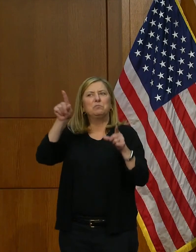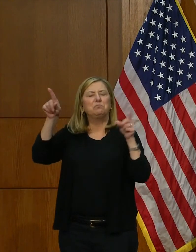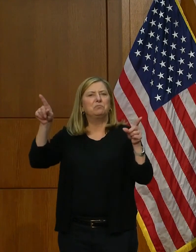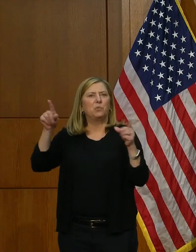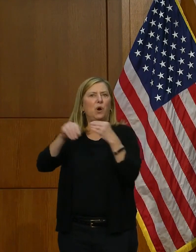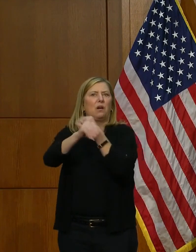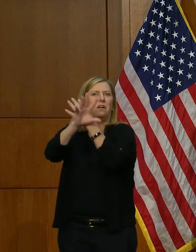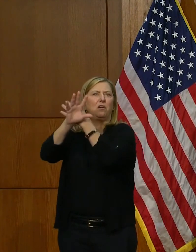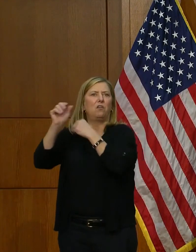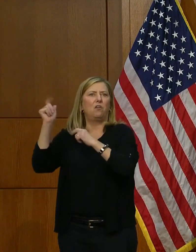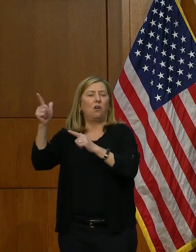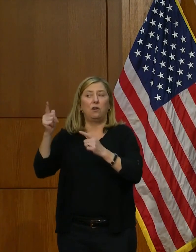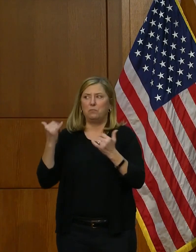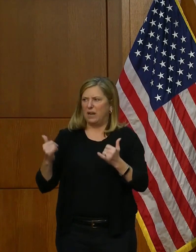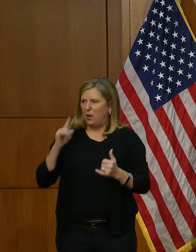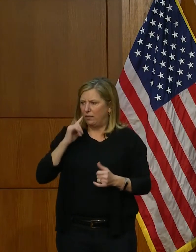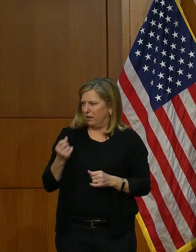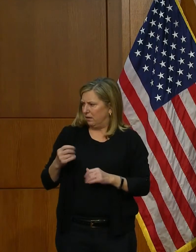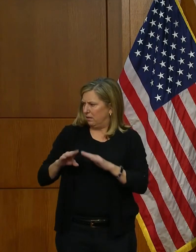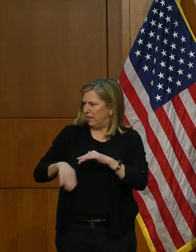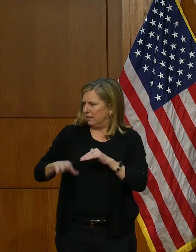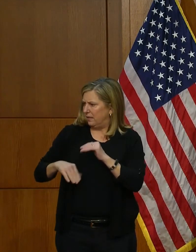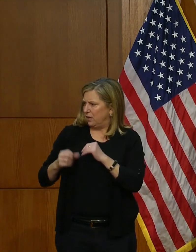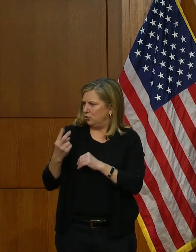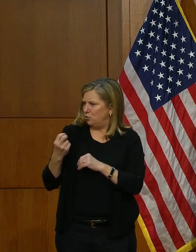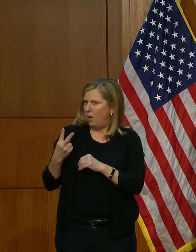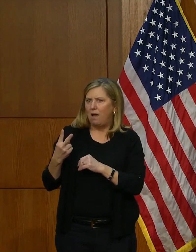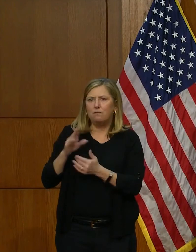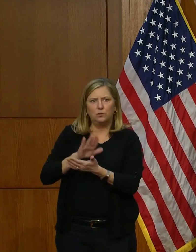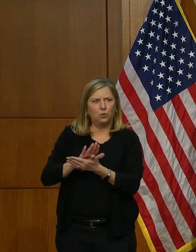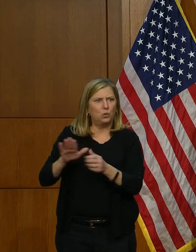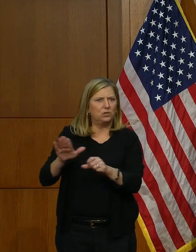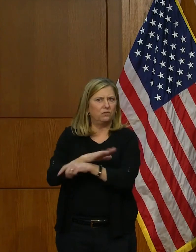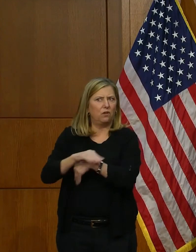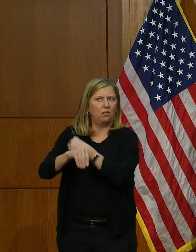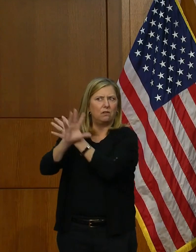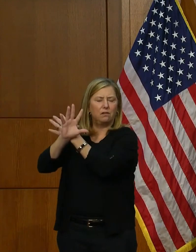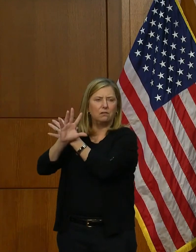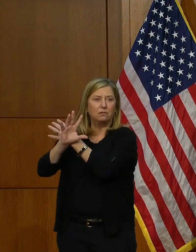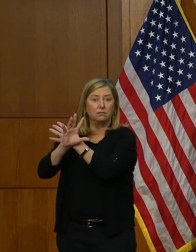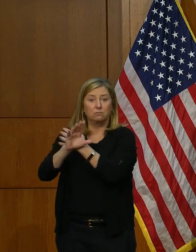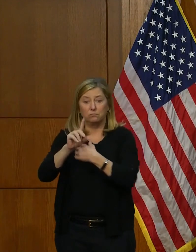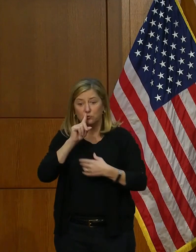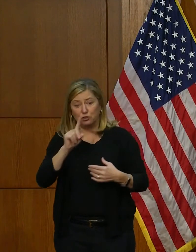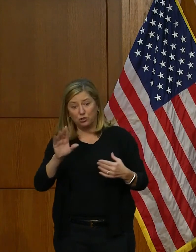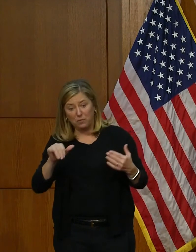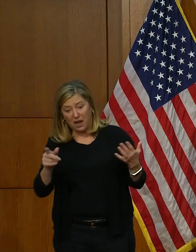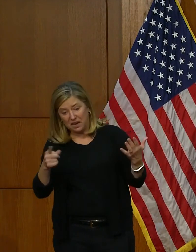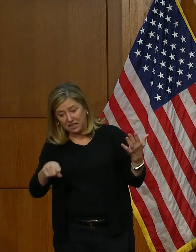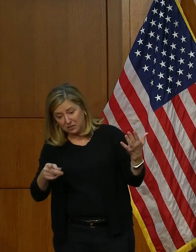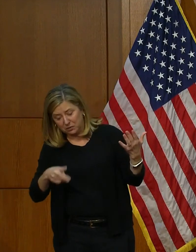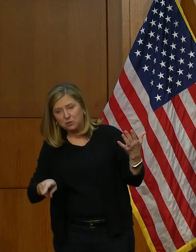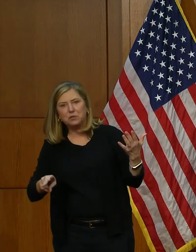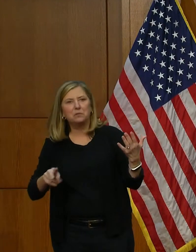SCHOOLS THAT WERE PREDOMINANT REMOTE. AS OF TODAY, I THINK WE'RE ACTUALLY UNDER 12 AS OF